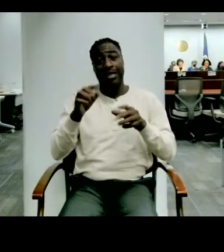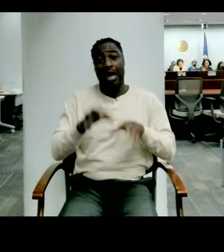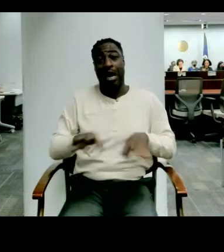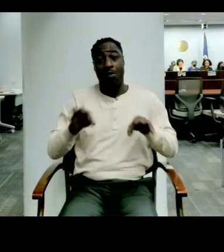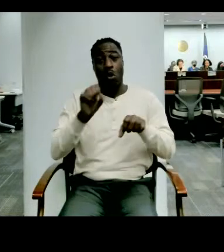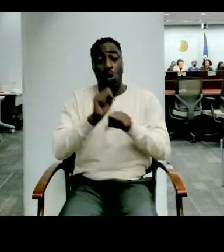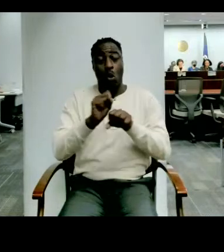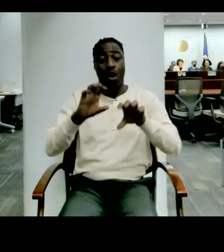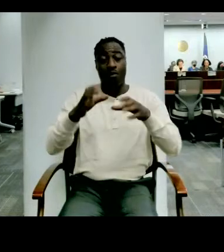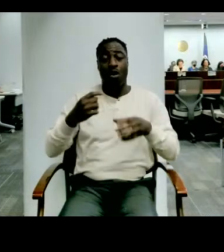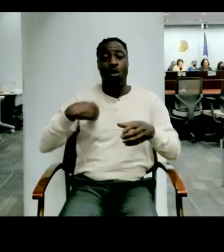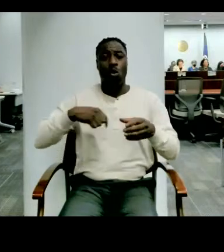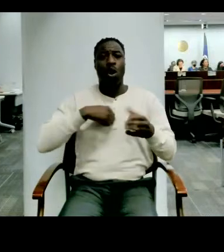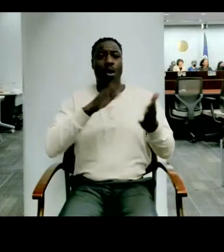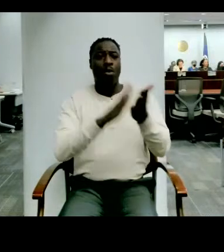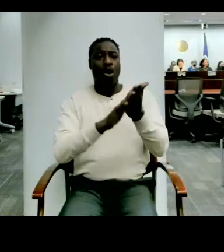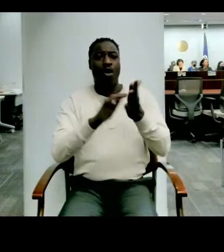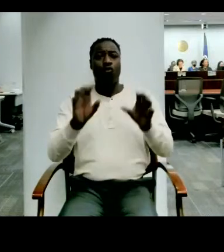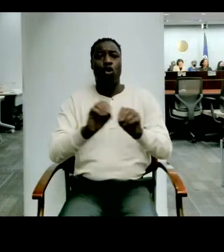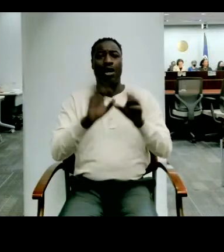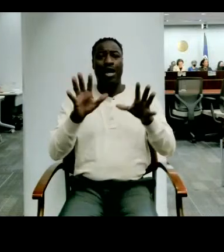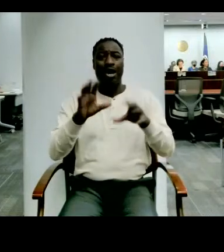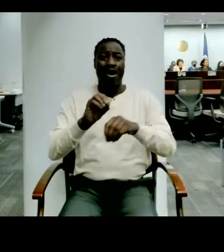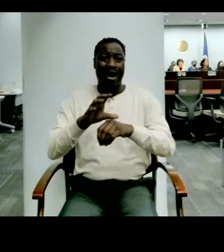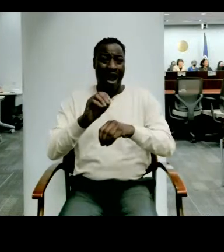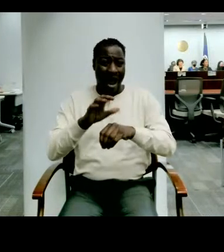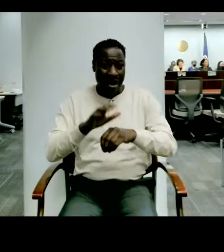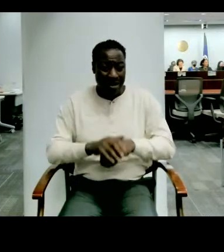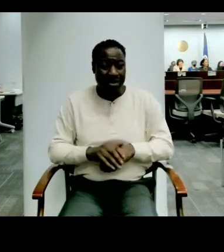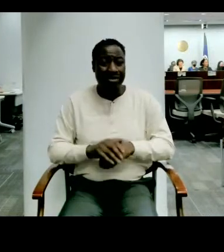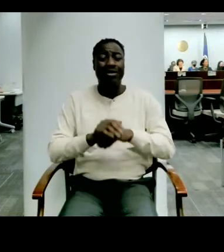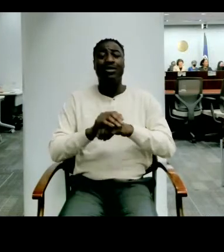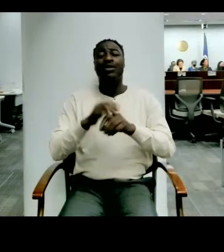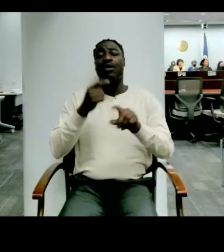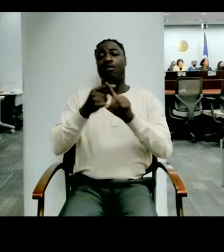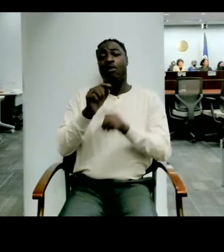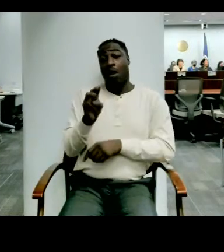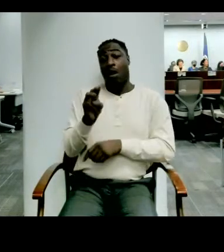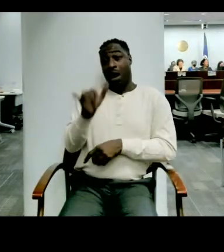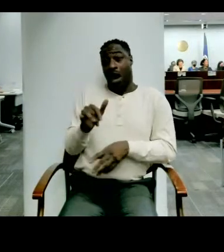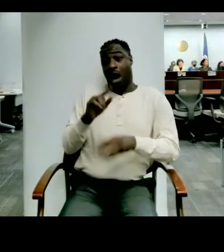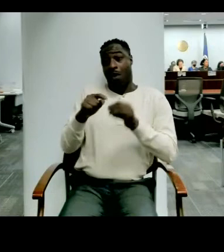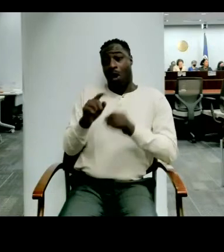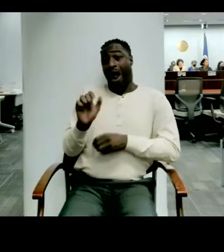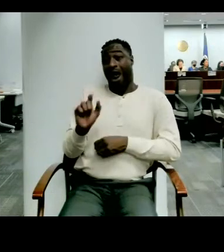Commission for the clear and concrete guidance issued in May, regarding how the ADA interacts